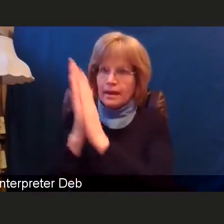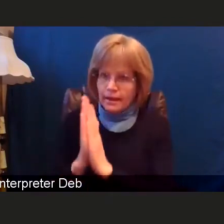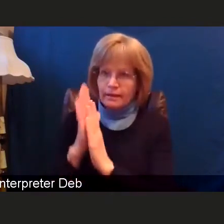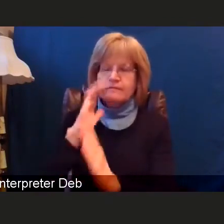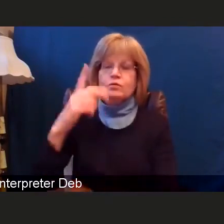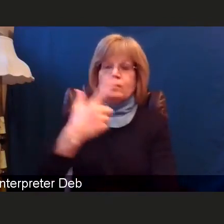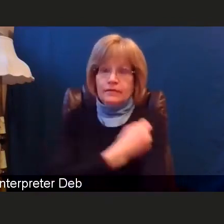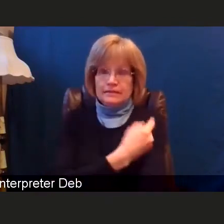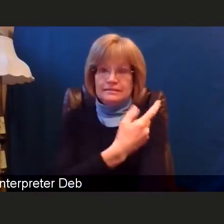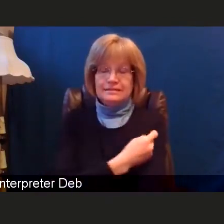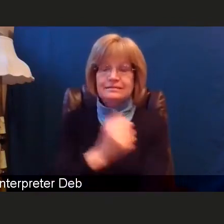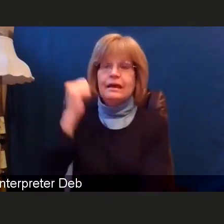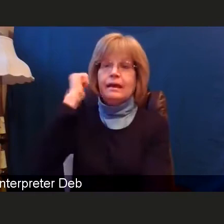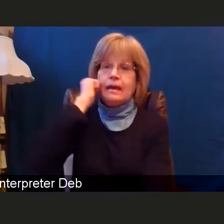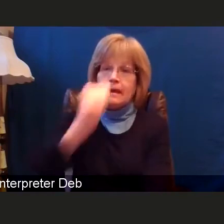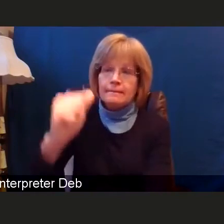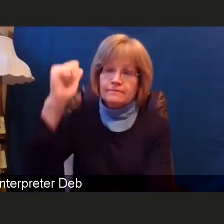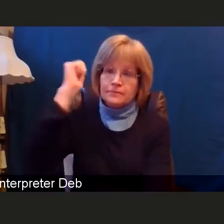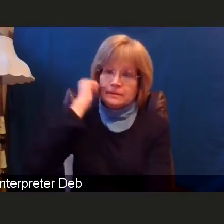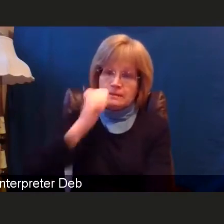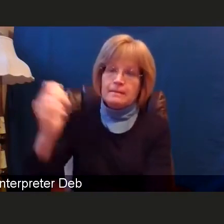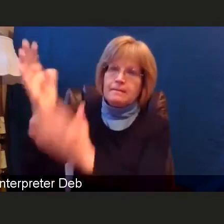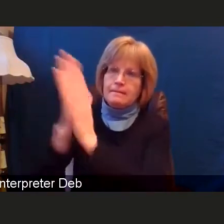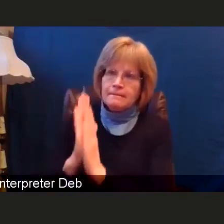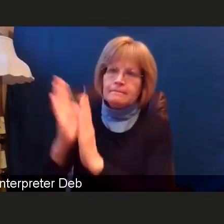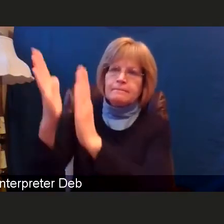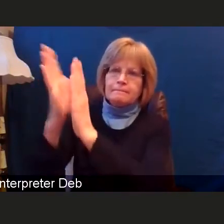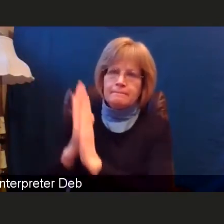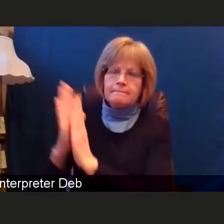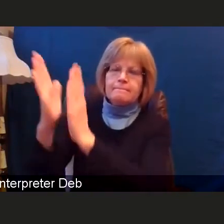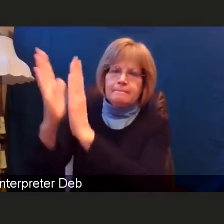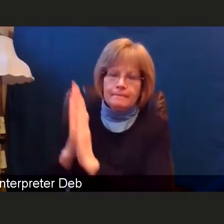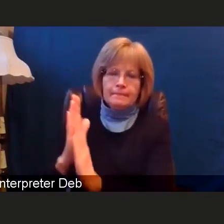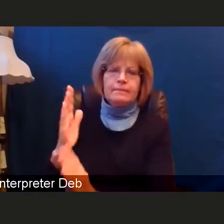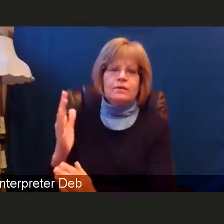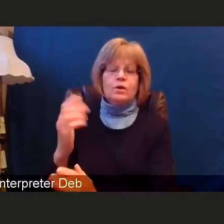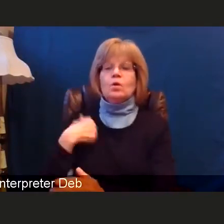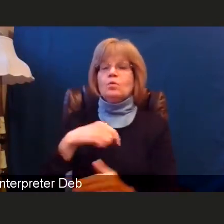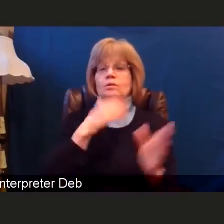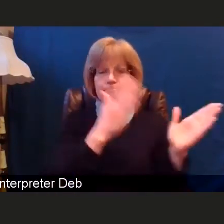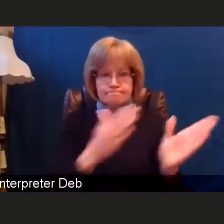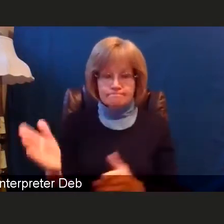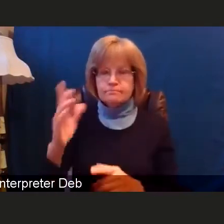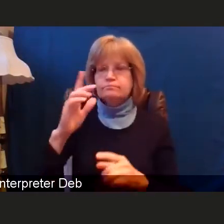every single day. We have prepared various plans working with